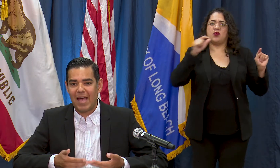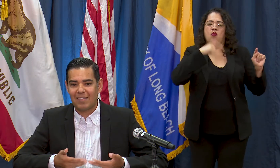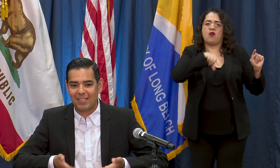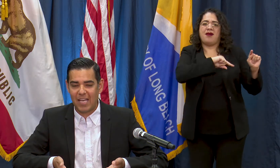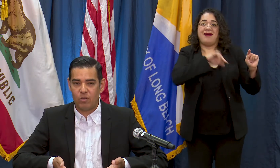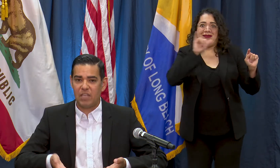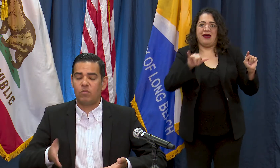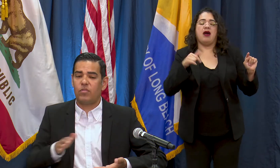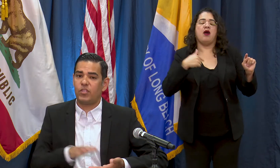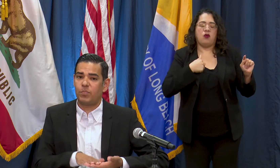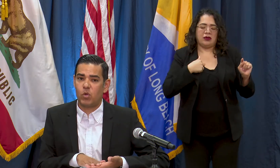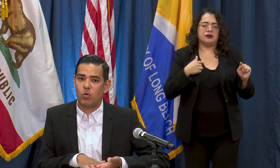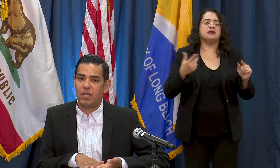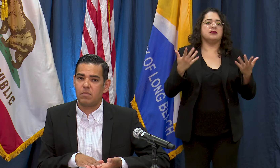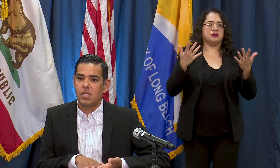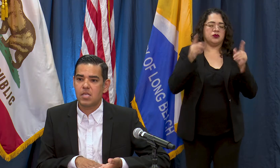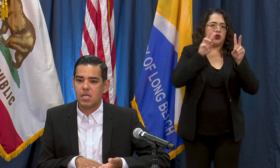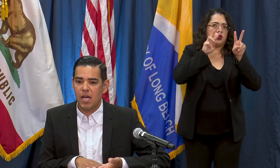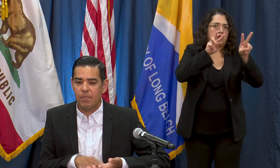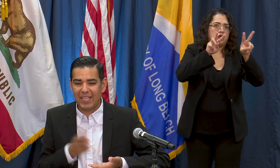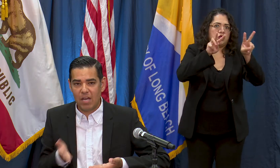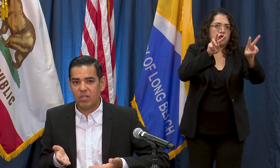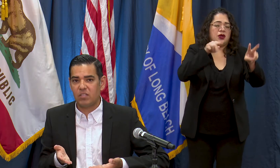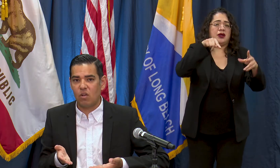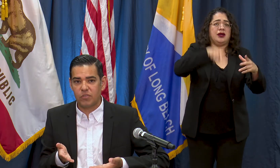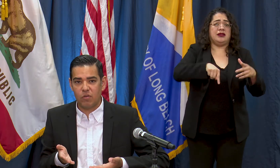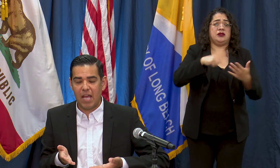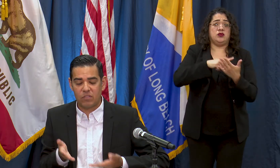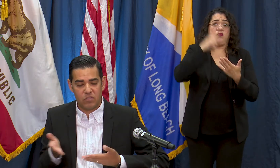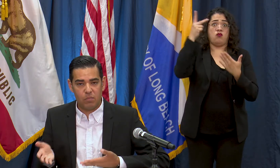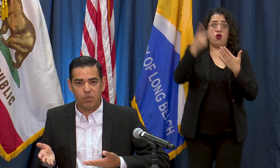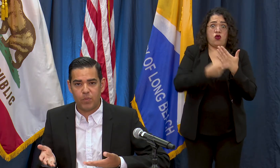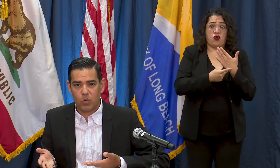asked the county even with this program, the county's also has a similar program.